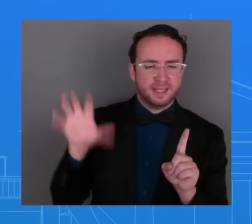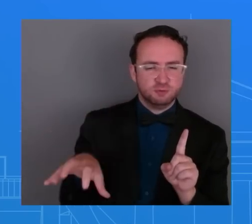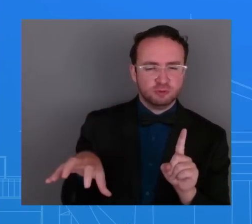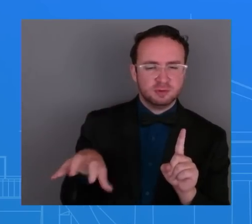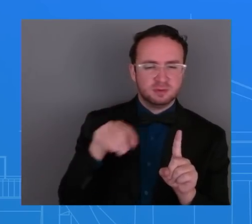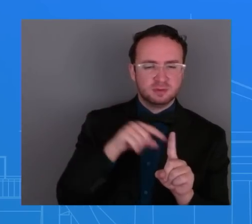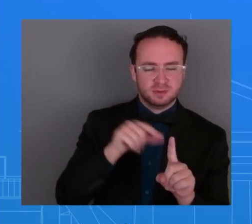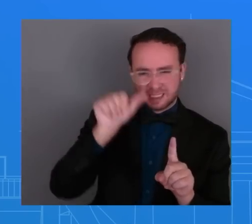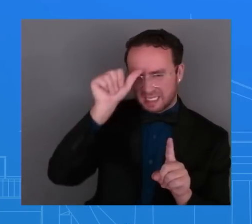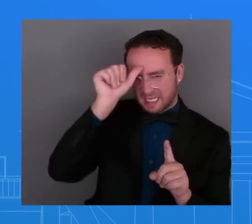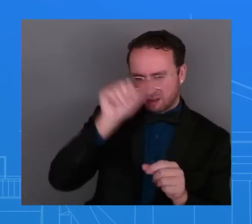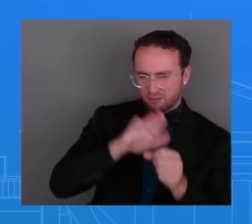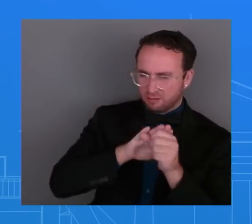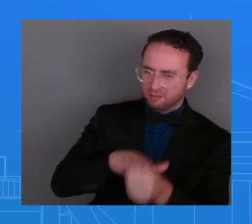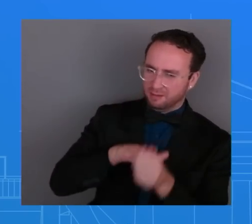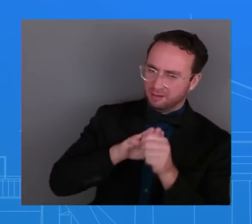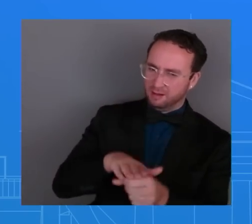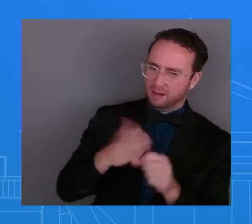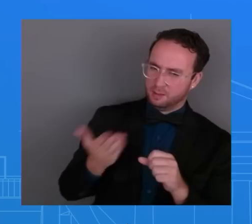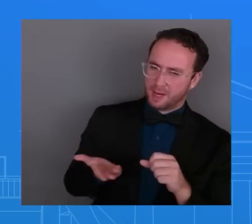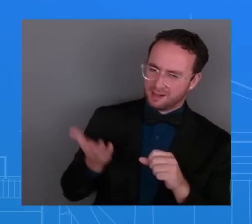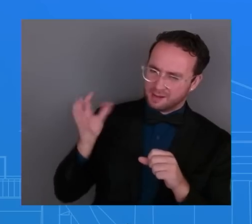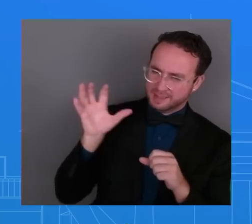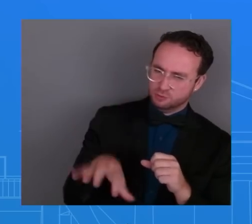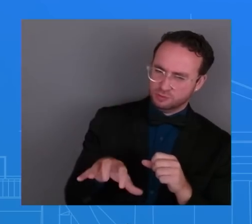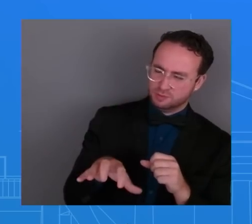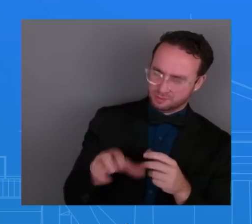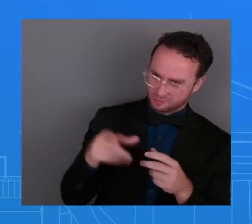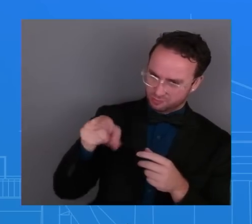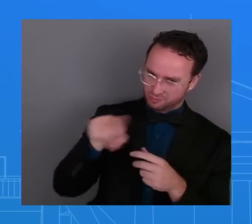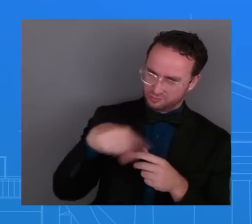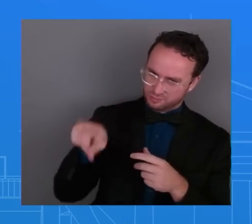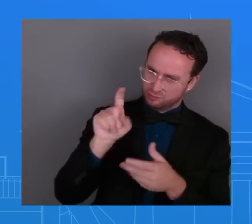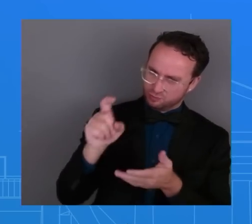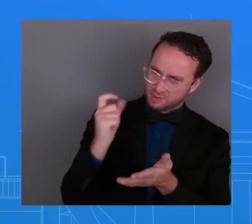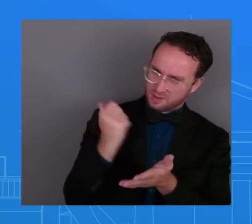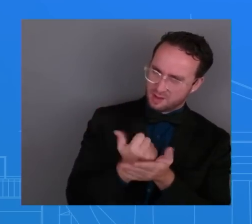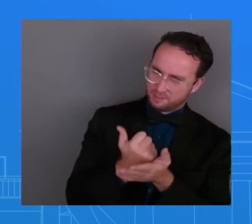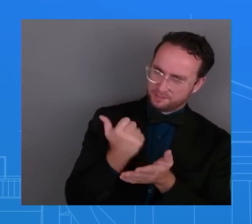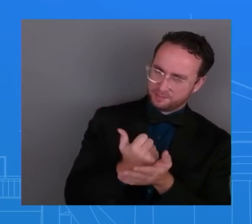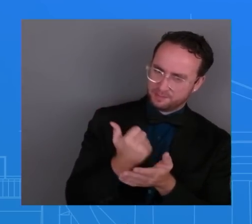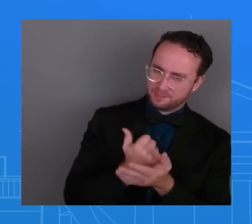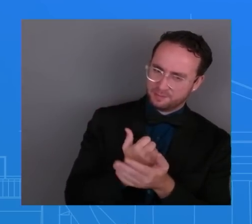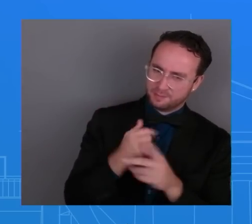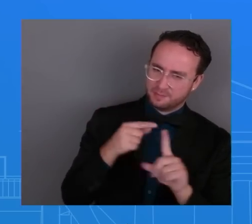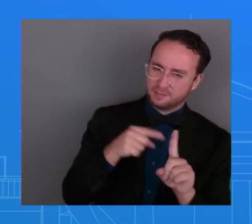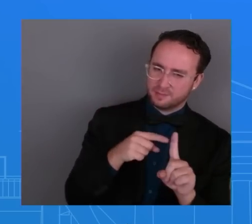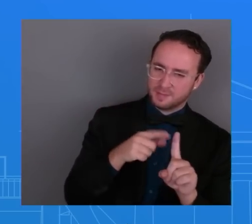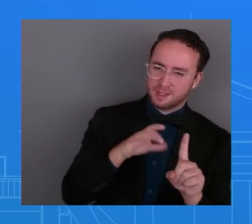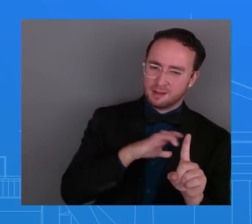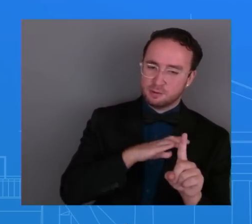Raja Krishnamoorthi and Shri Thanedar -- who both are from the Democratic Party -- they have also written letters to the administration